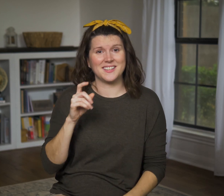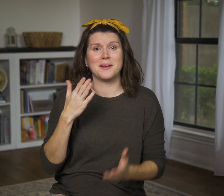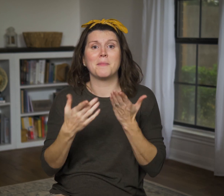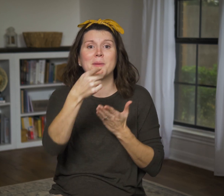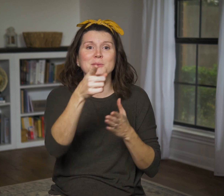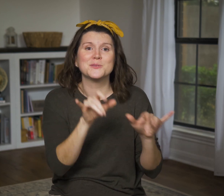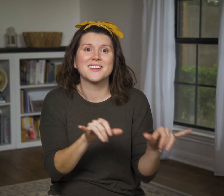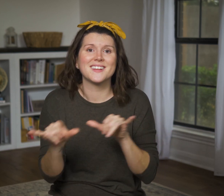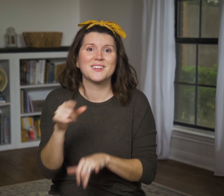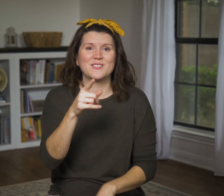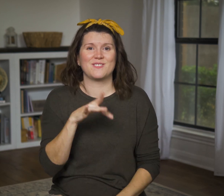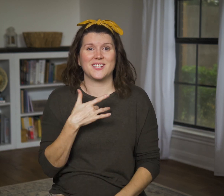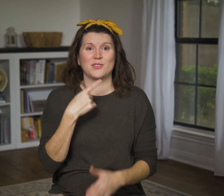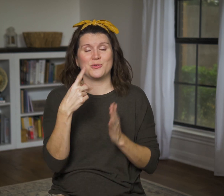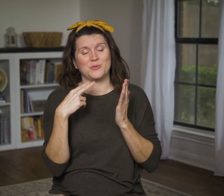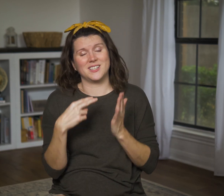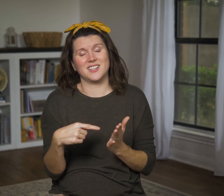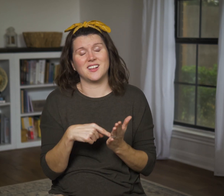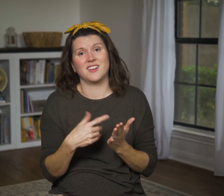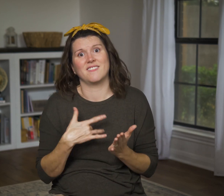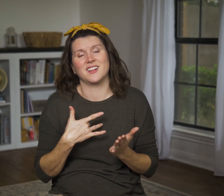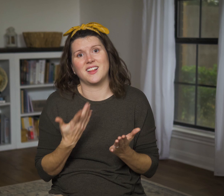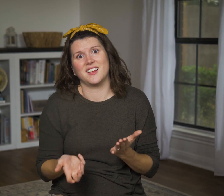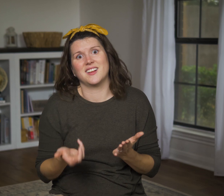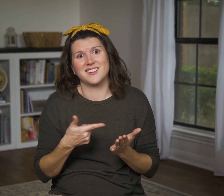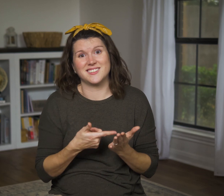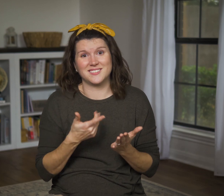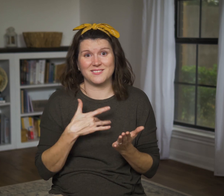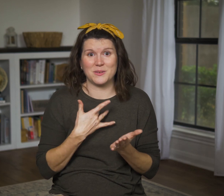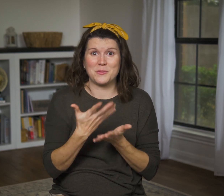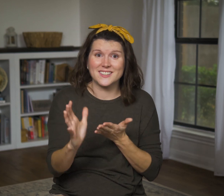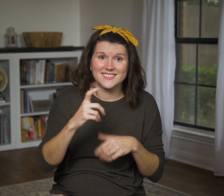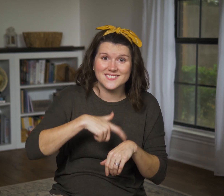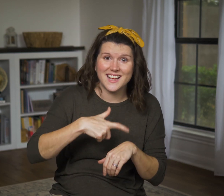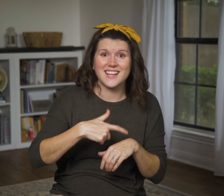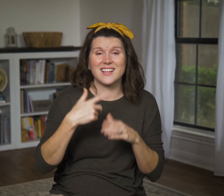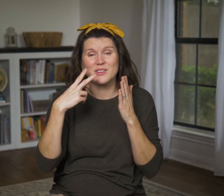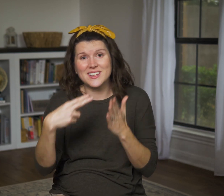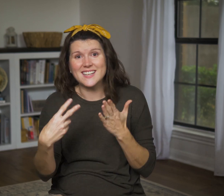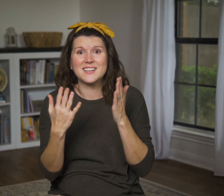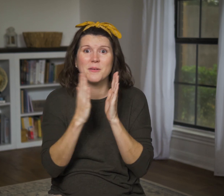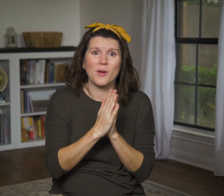Maybe you feel like that some days in our reading plan or in prayer